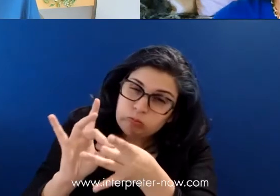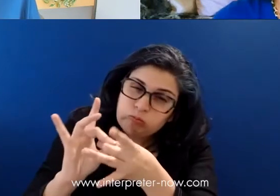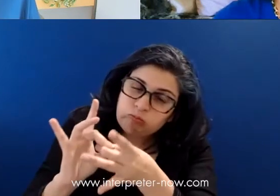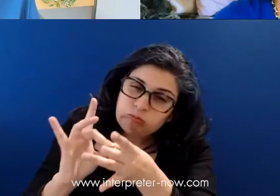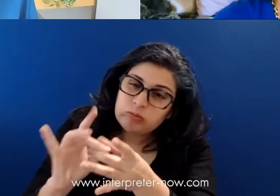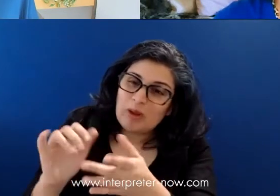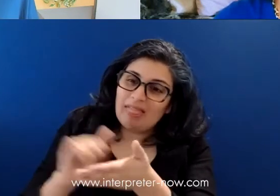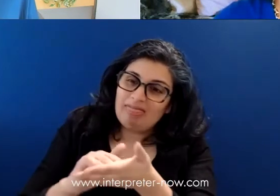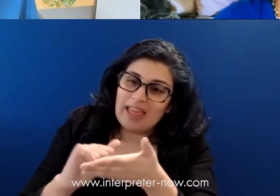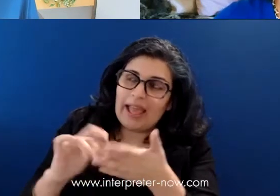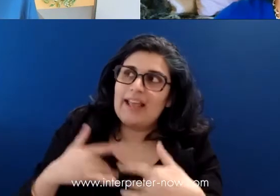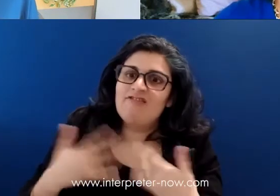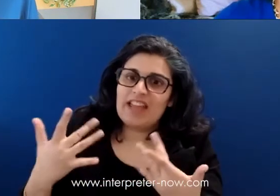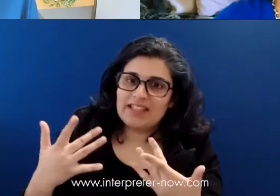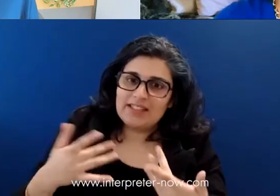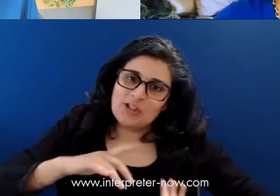event or that grief or pain or loss.